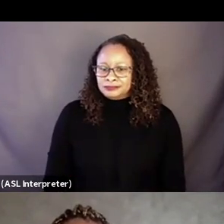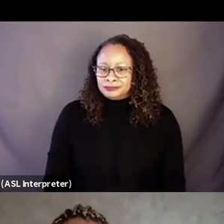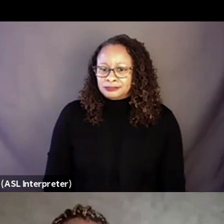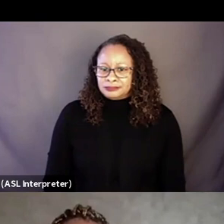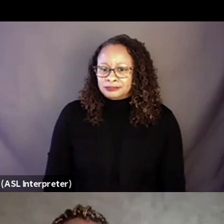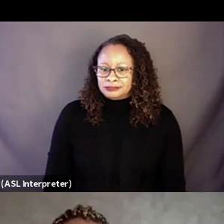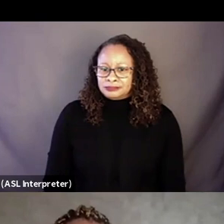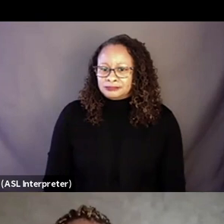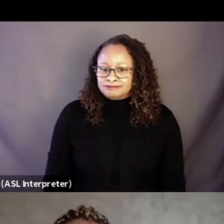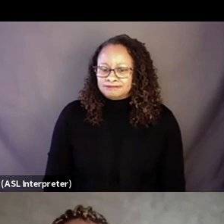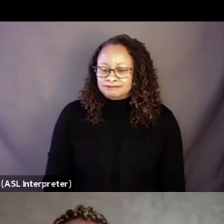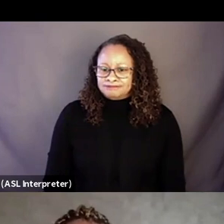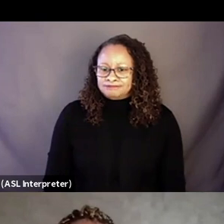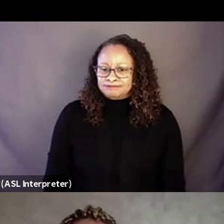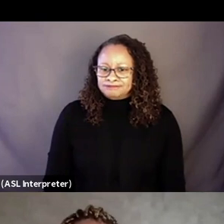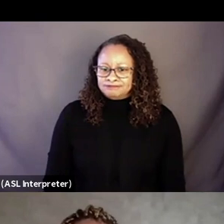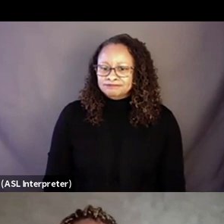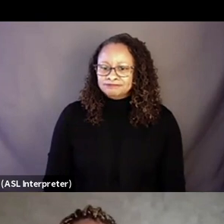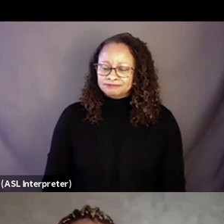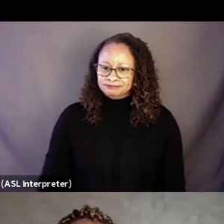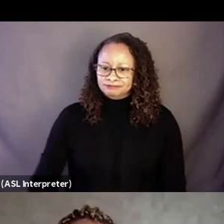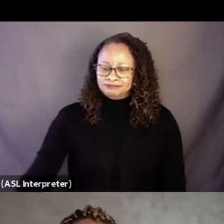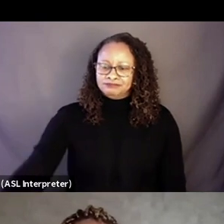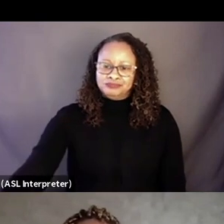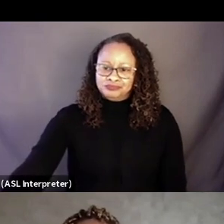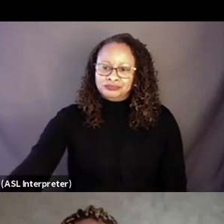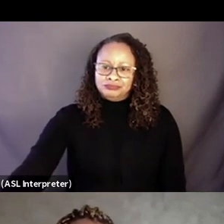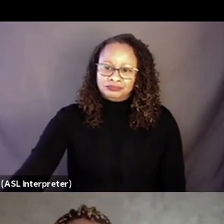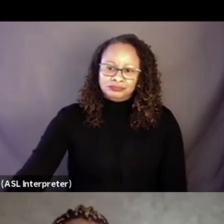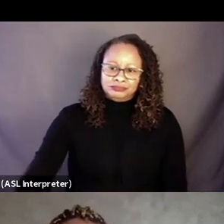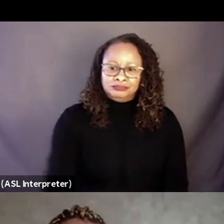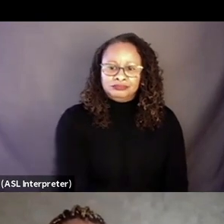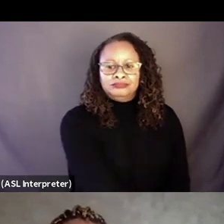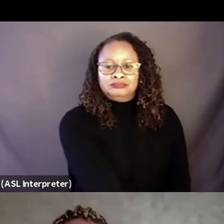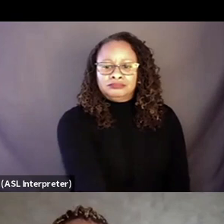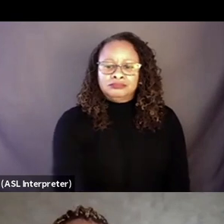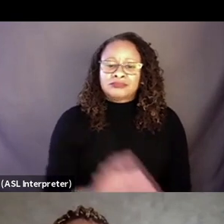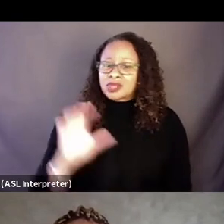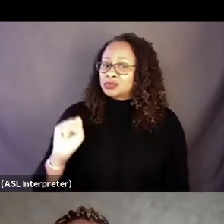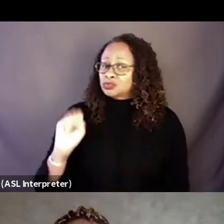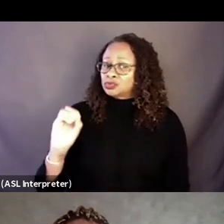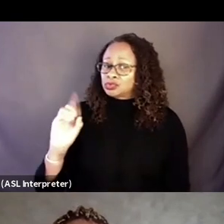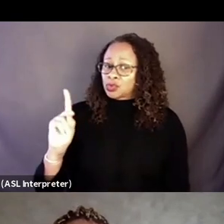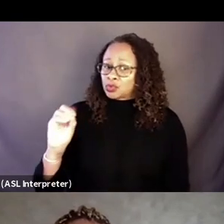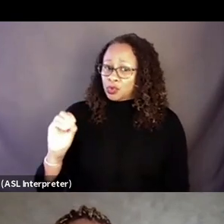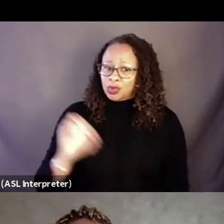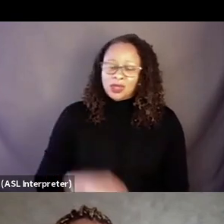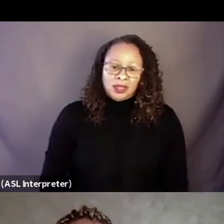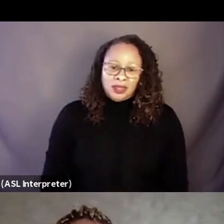It's been well. So, cause we we kind of had like an on and off because of COVID of whether we wanted to premiere the film